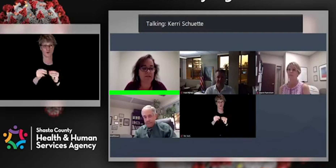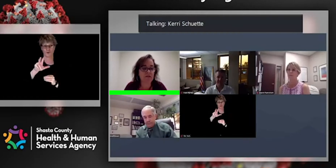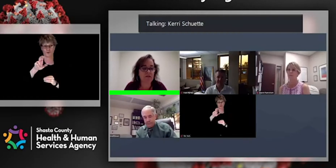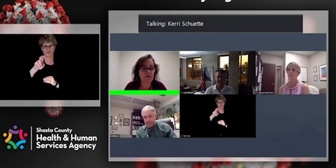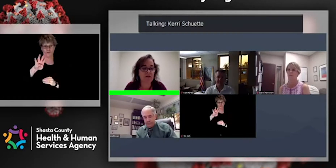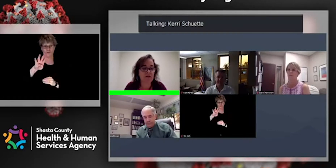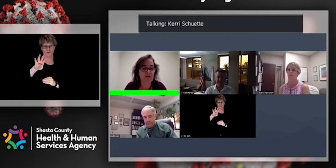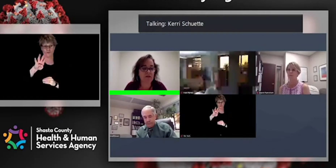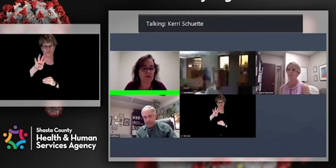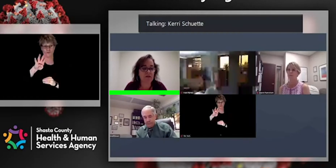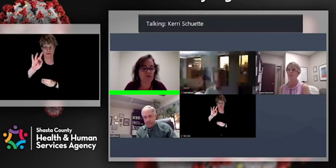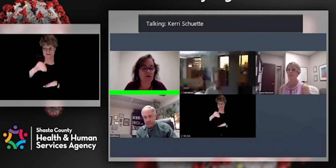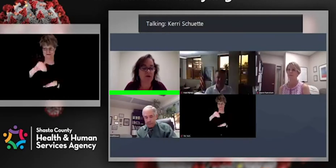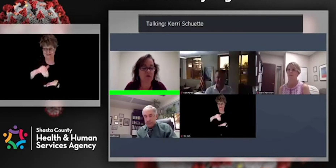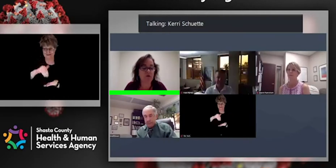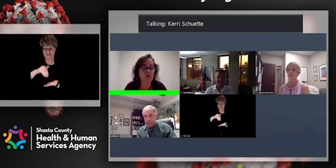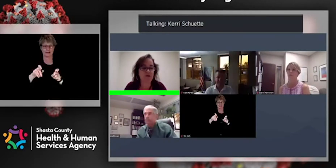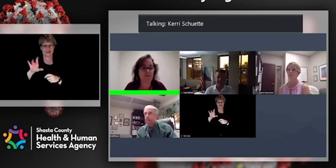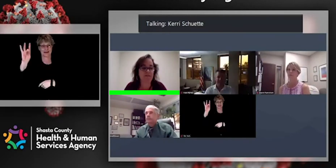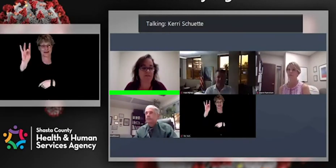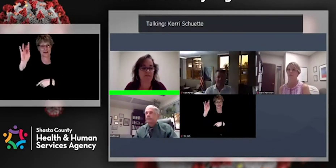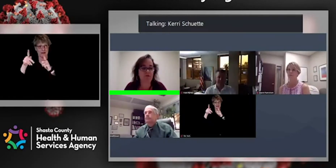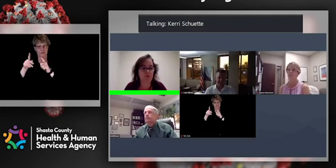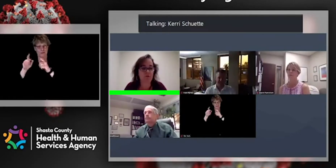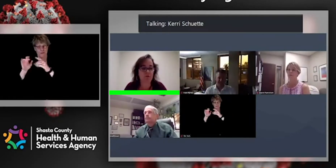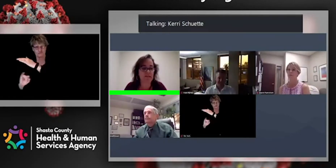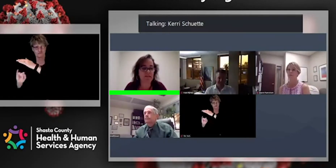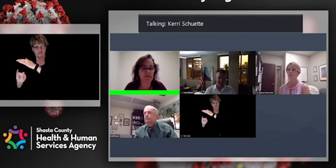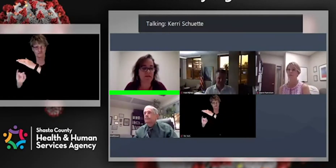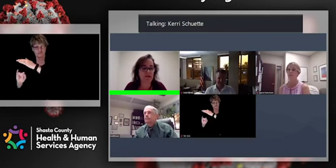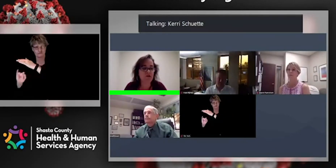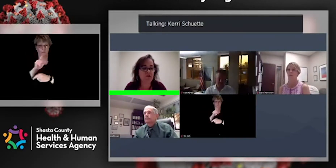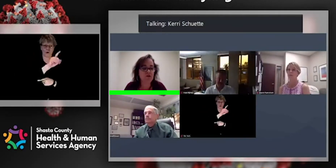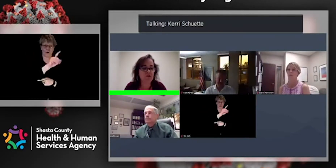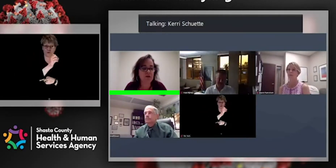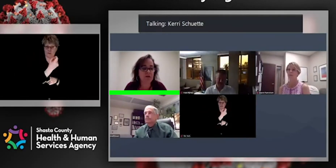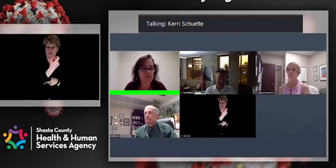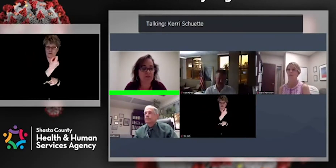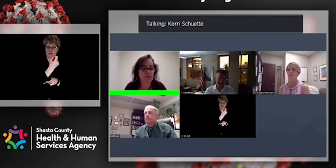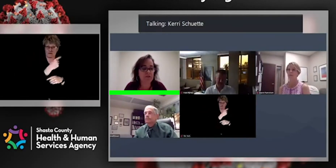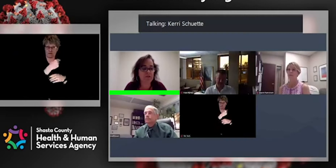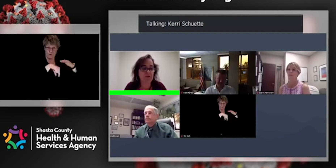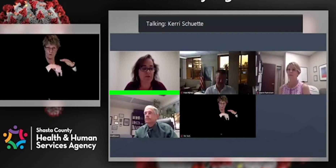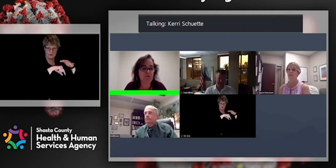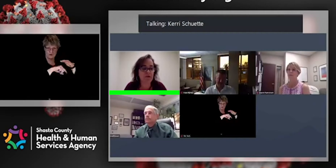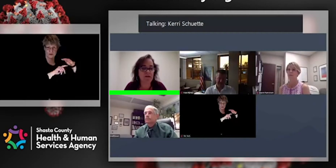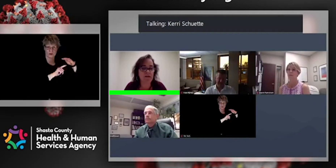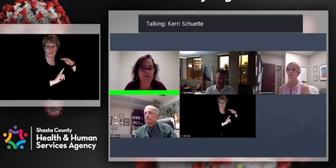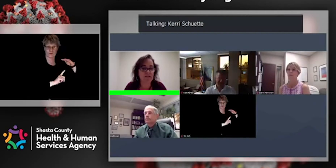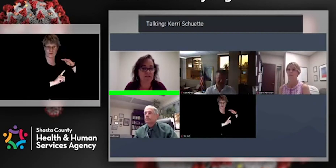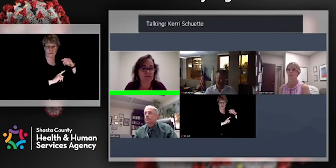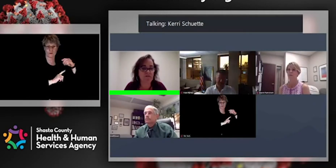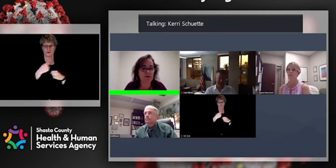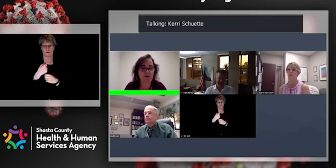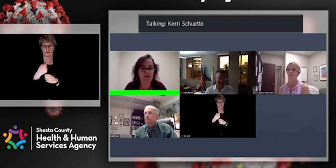people in isolation, another 111 in quarantine, two are in the hospital and one in the Intensive